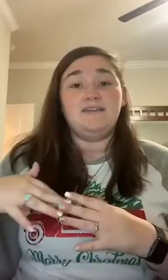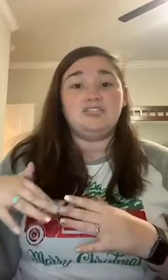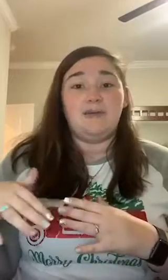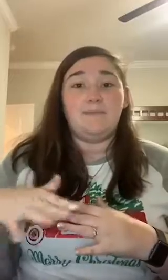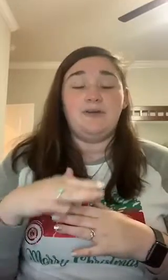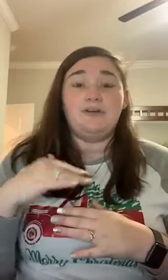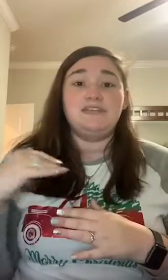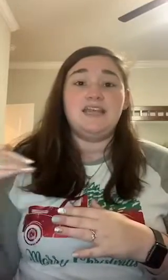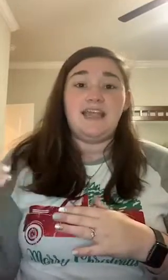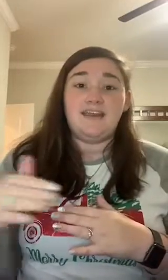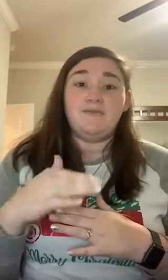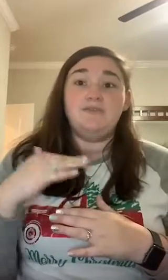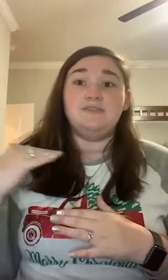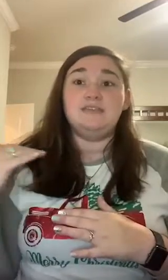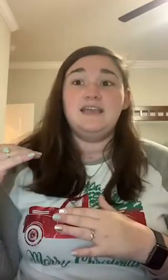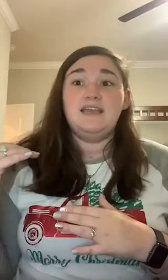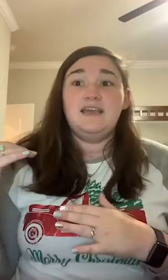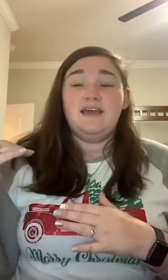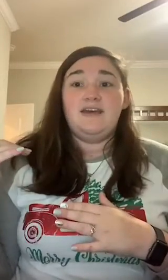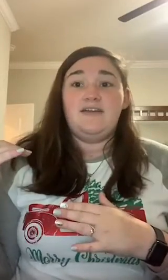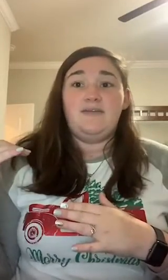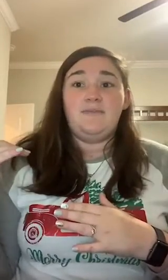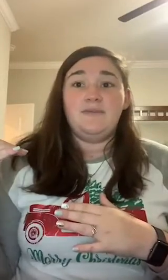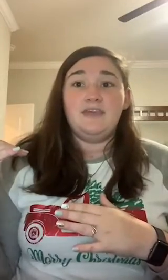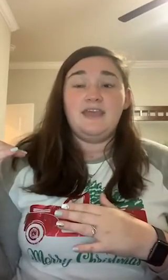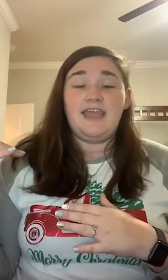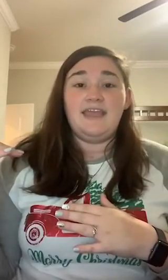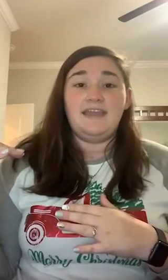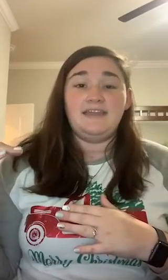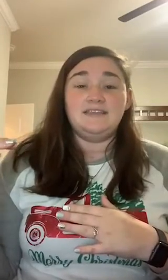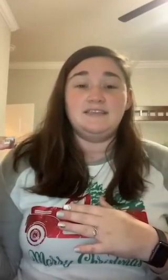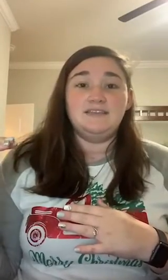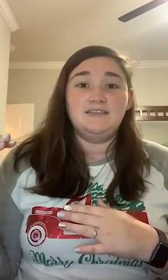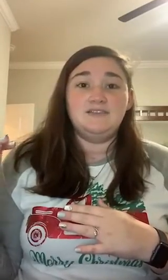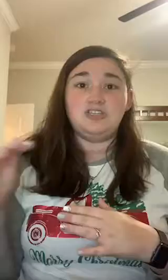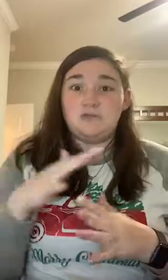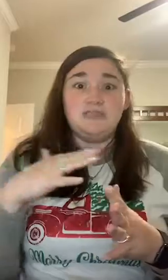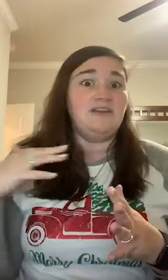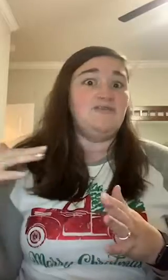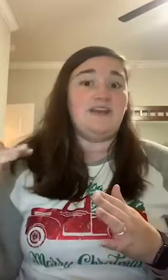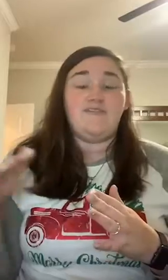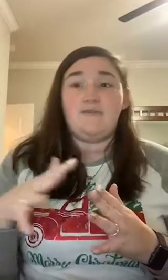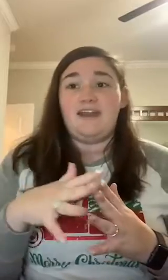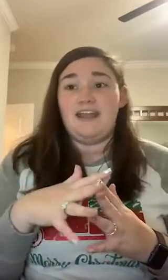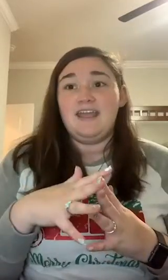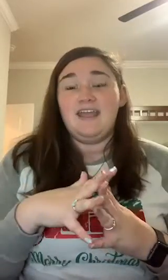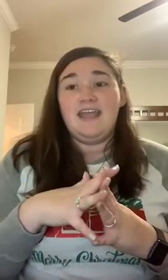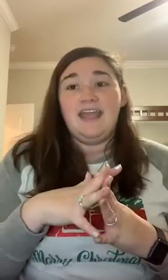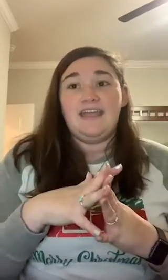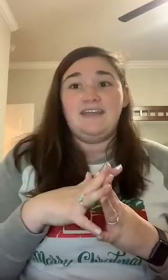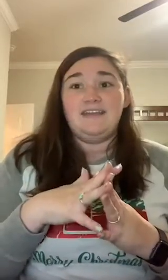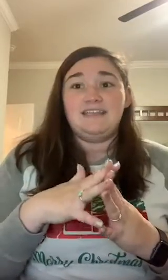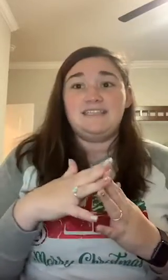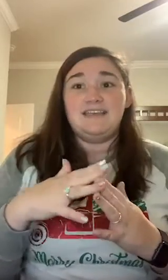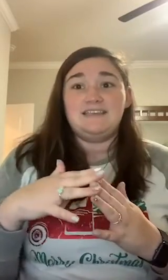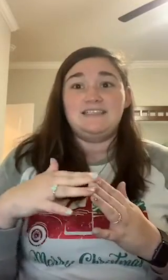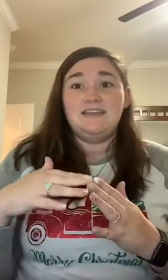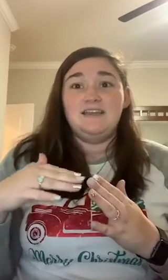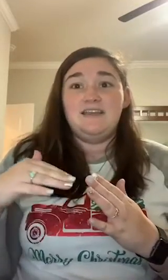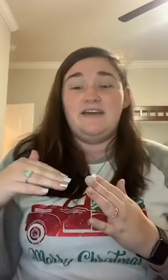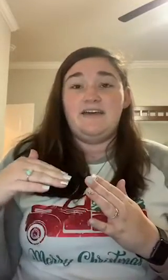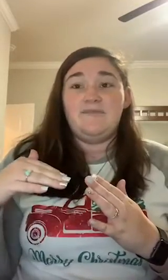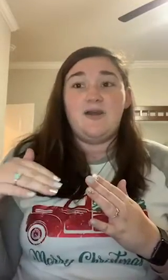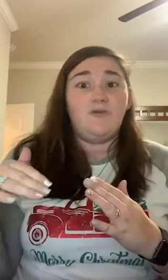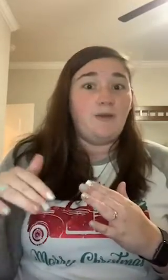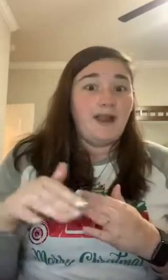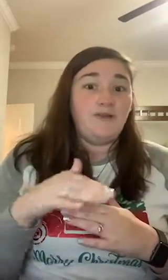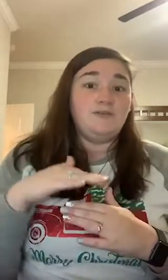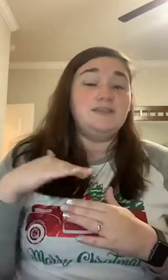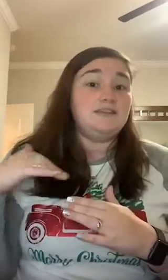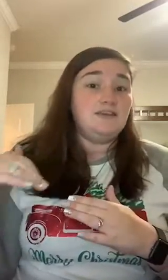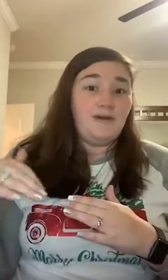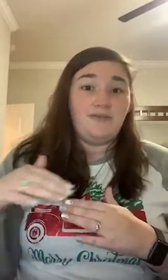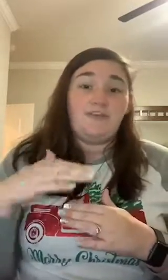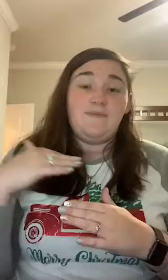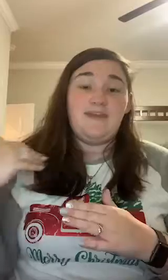shepherds, the animals, um and joseph and everybody and it says um around the mother and the baby